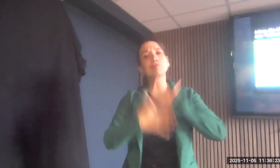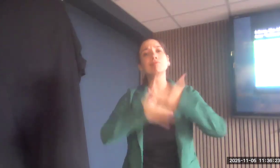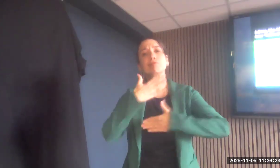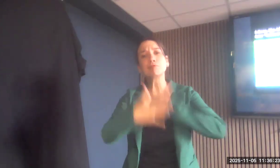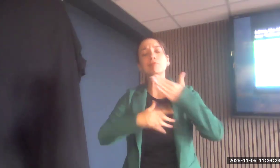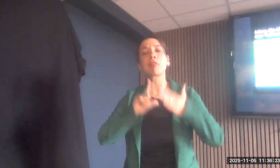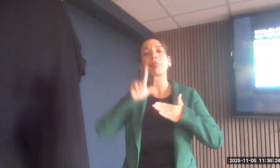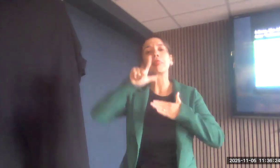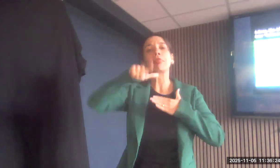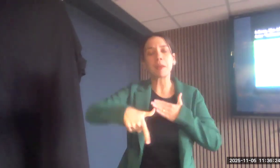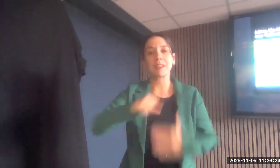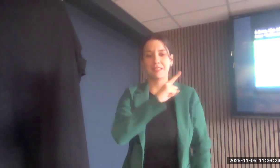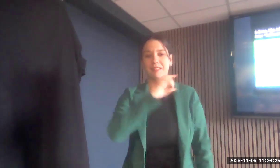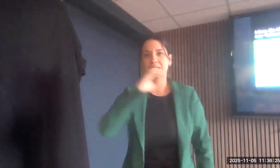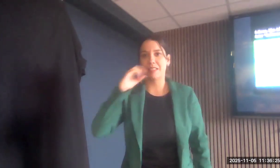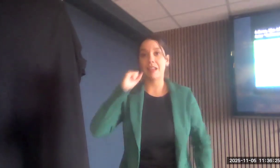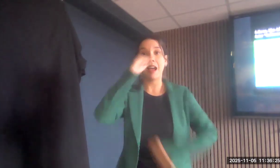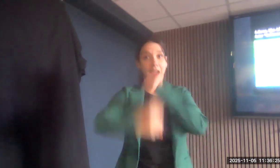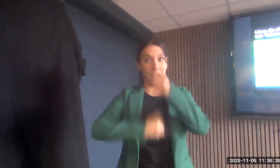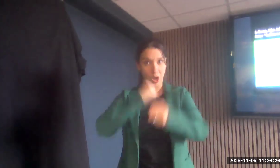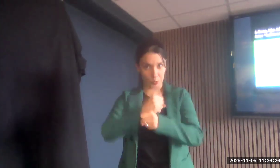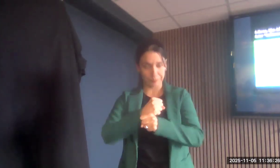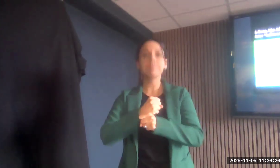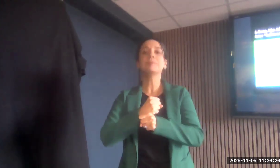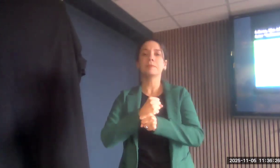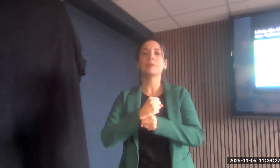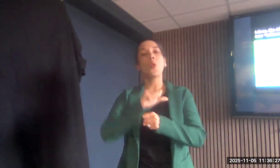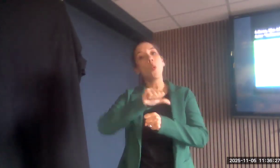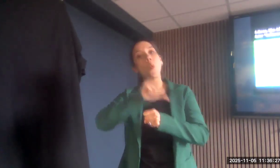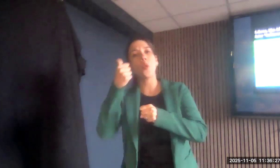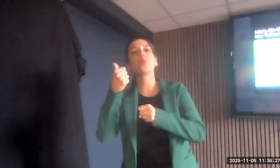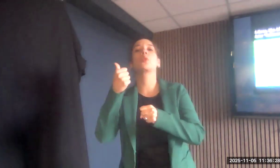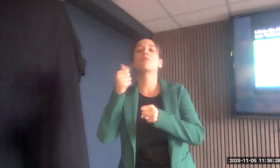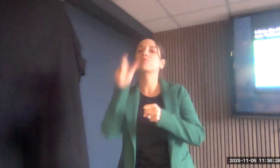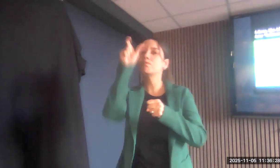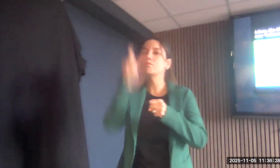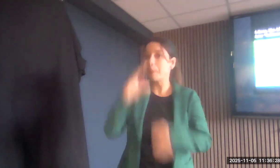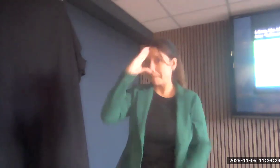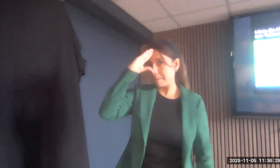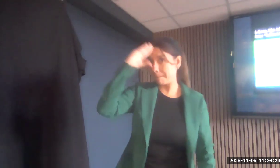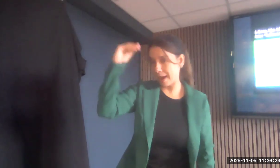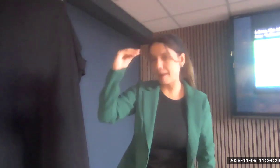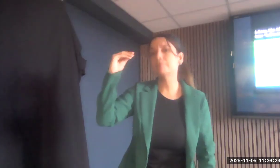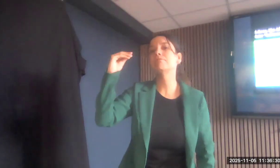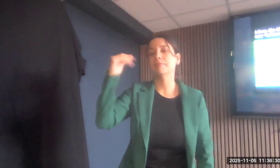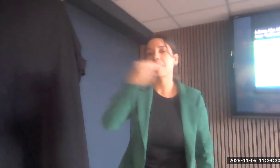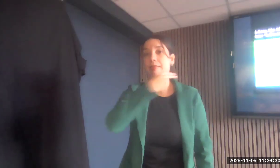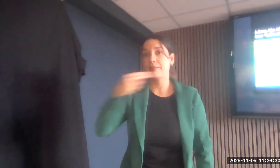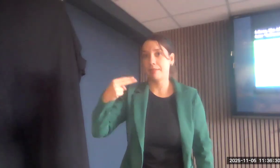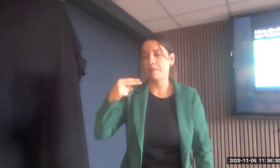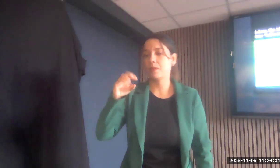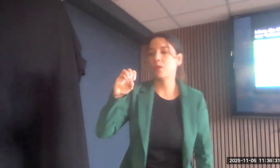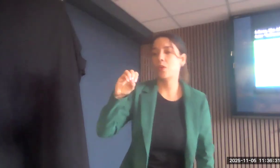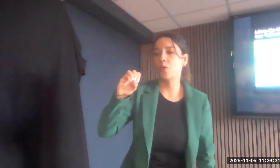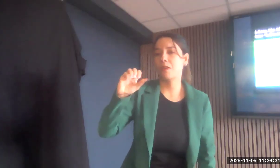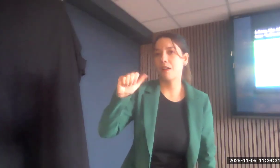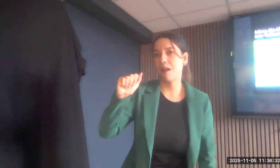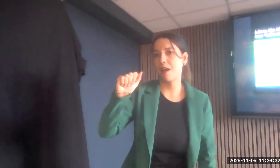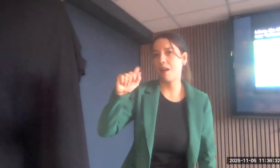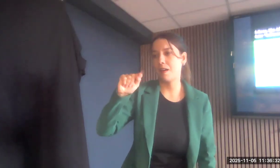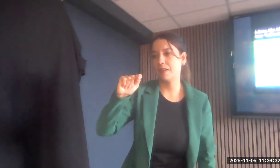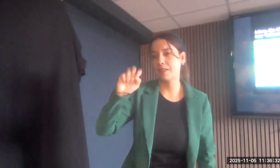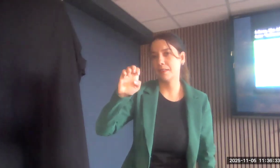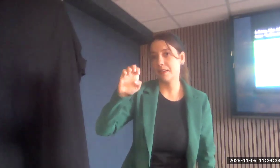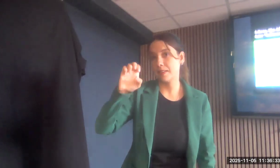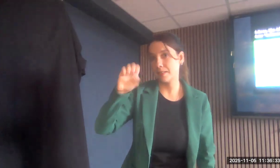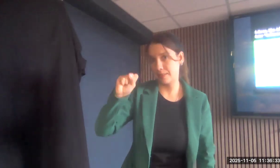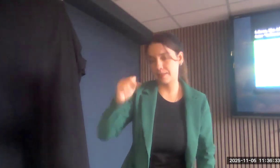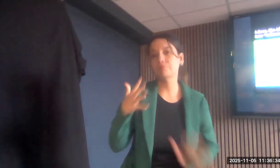to Mexico. So we had an individual that came, a man by the name